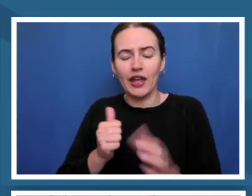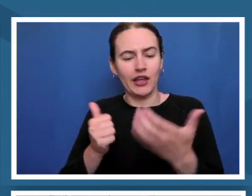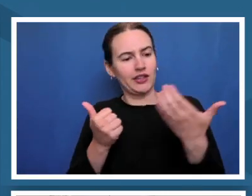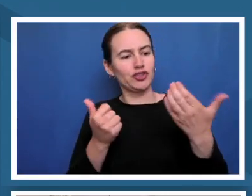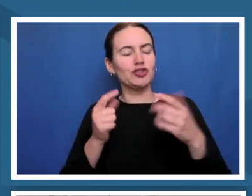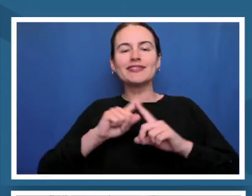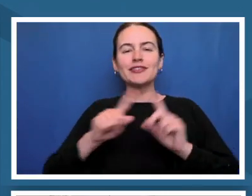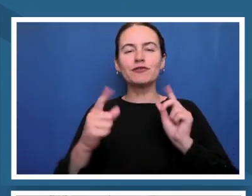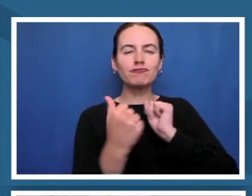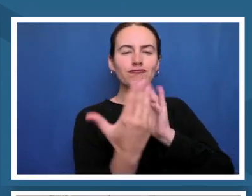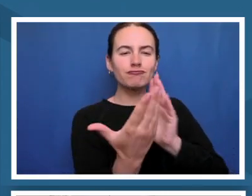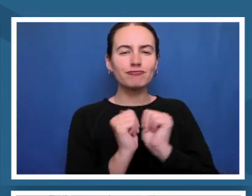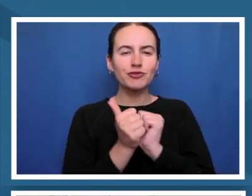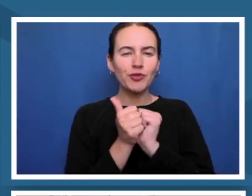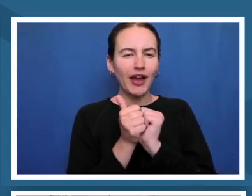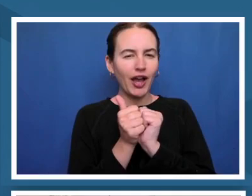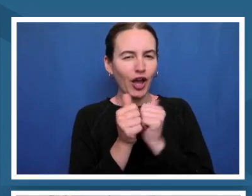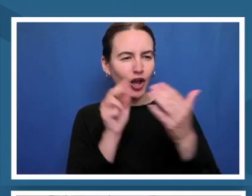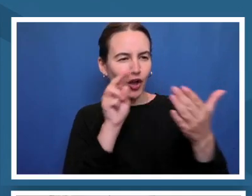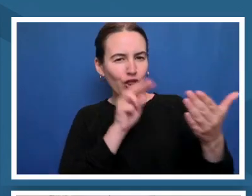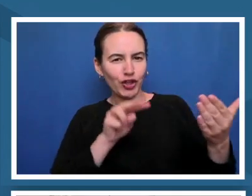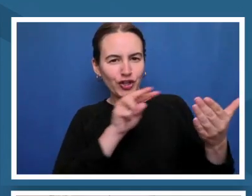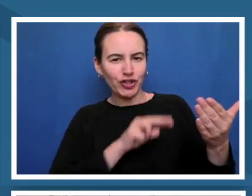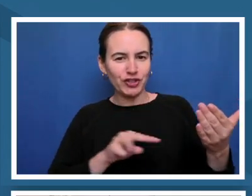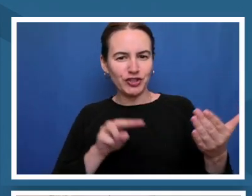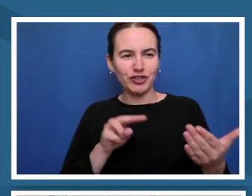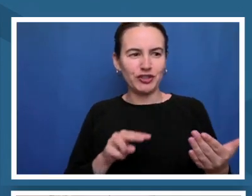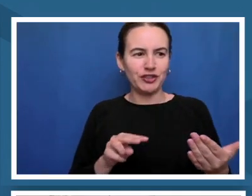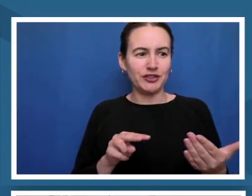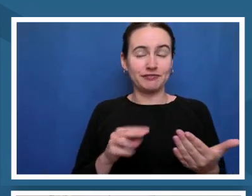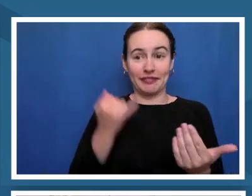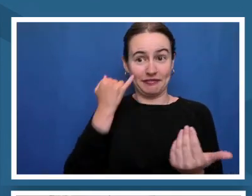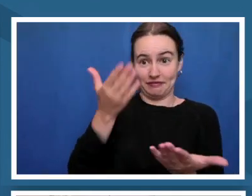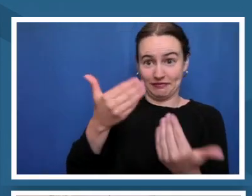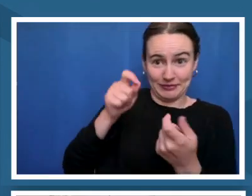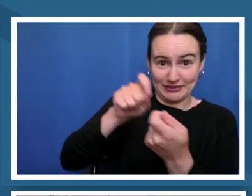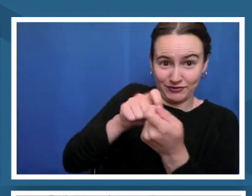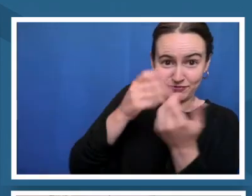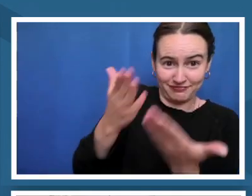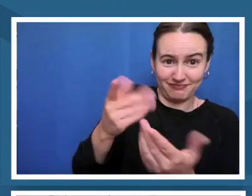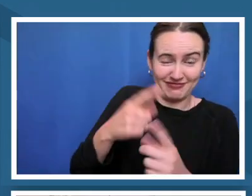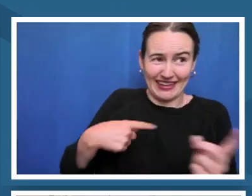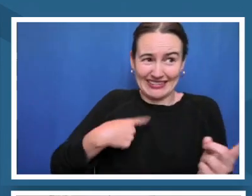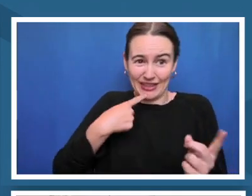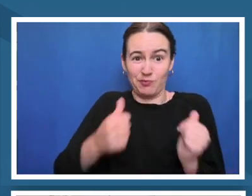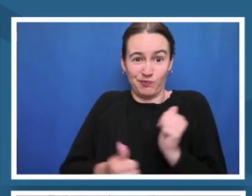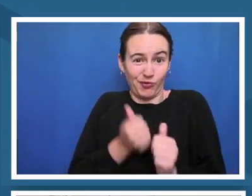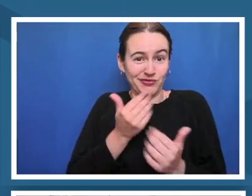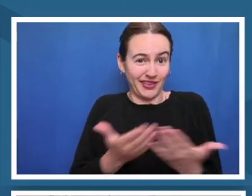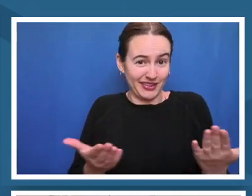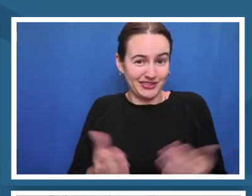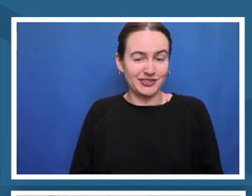you can do i don't know if there's any specific recommendations from the group but on most things yeah i would the only